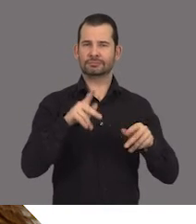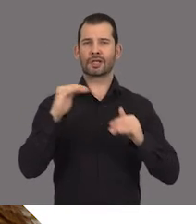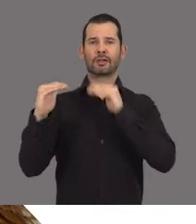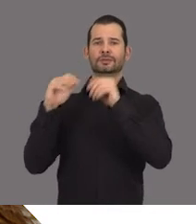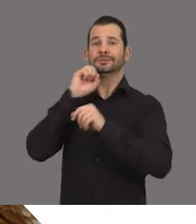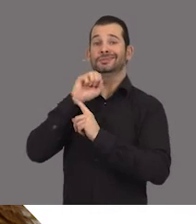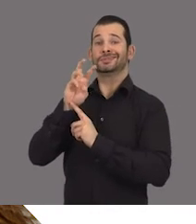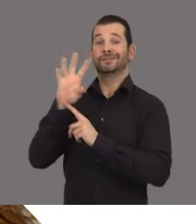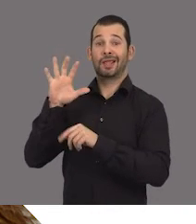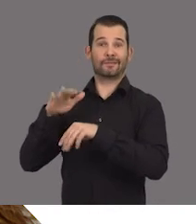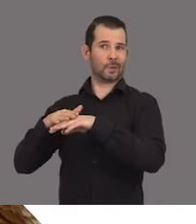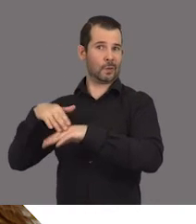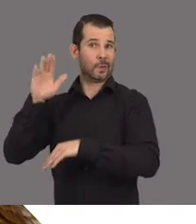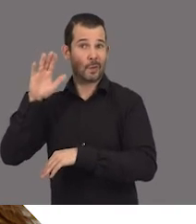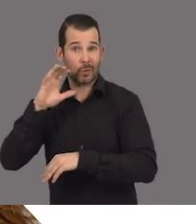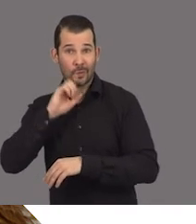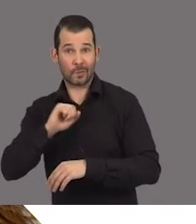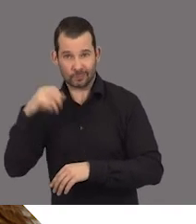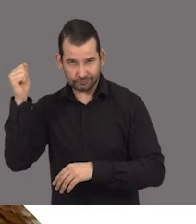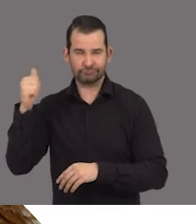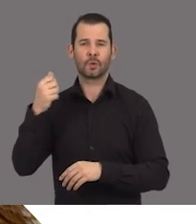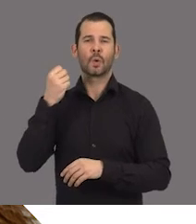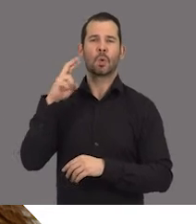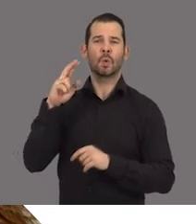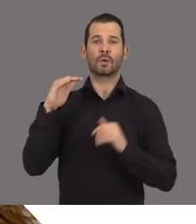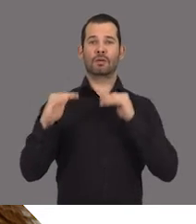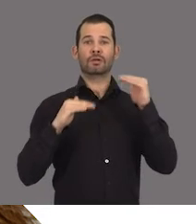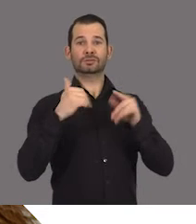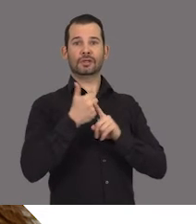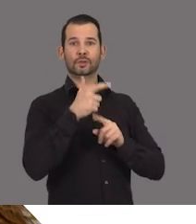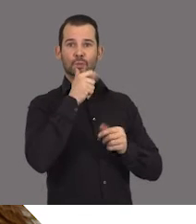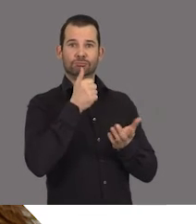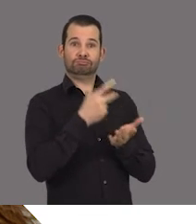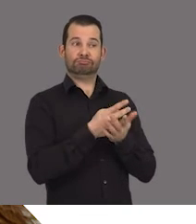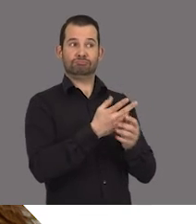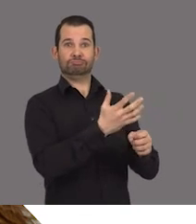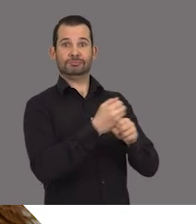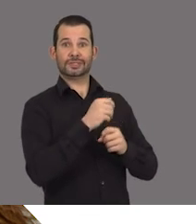eligible for the disability tax credit, to live with a qualifying relative.